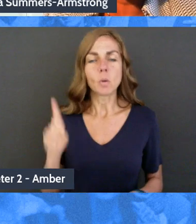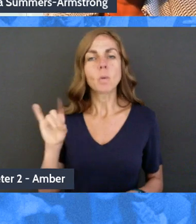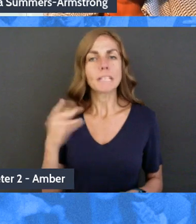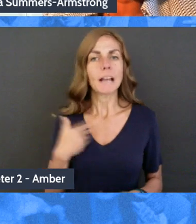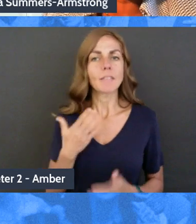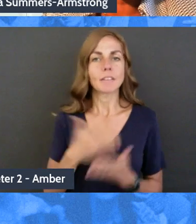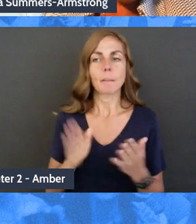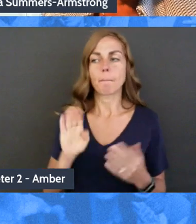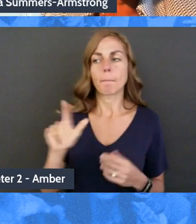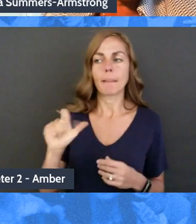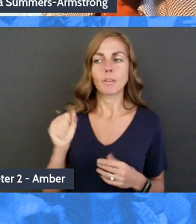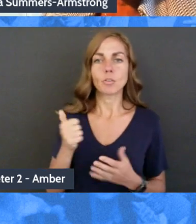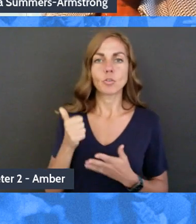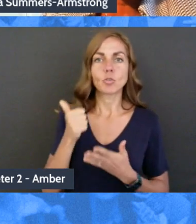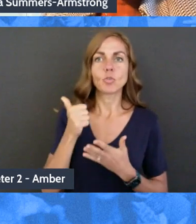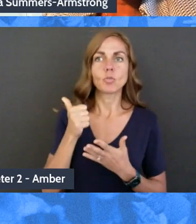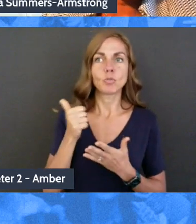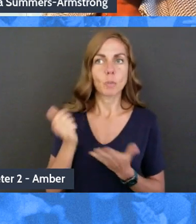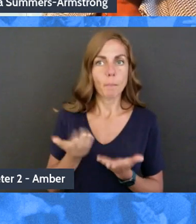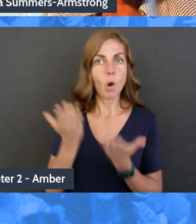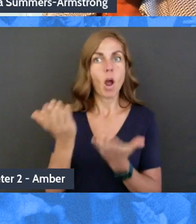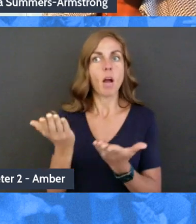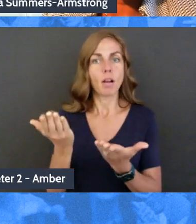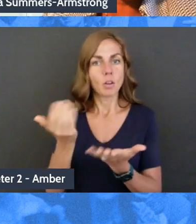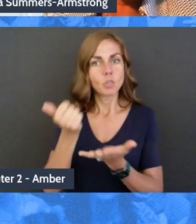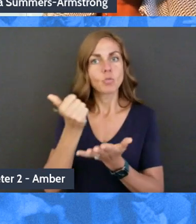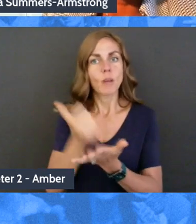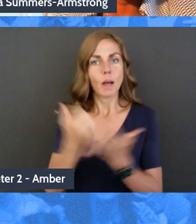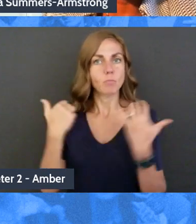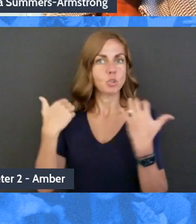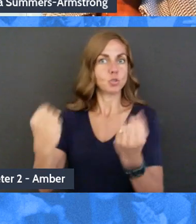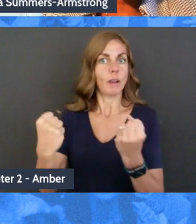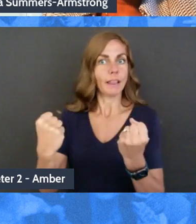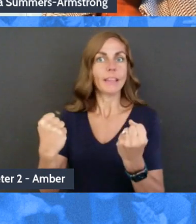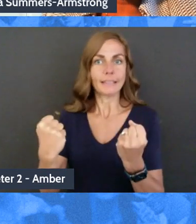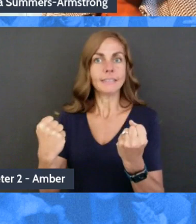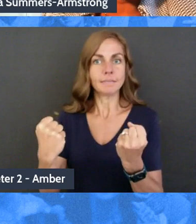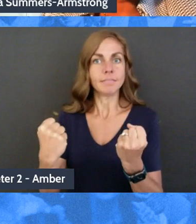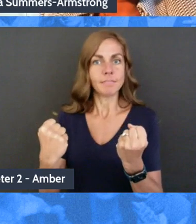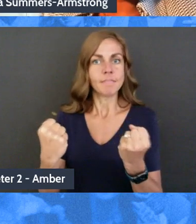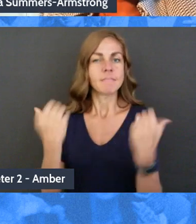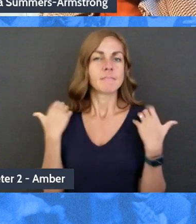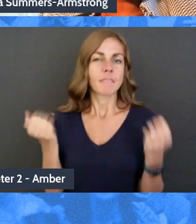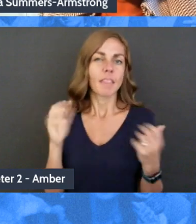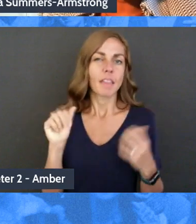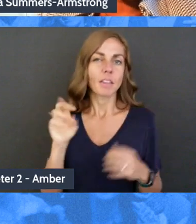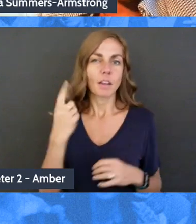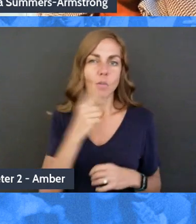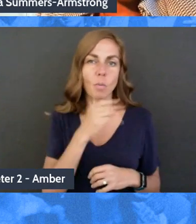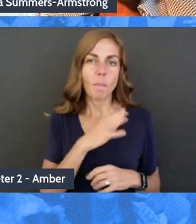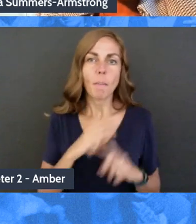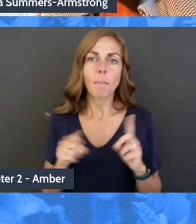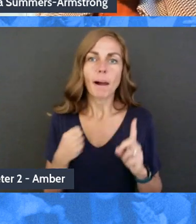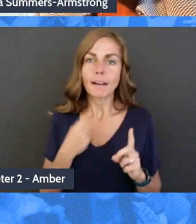to help strengthen health care for women. But I said earlier, no, I'm religious conservative